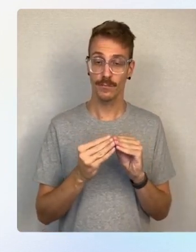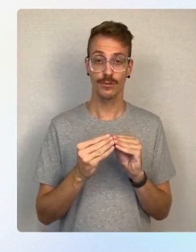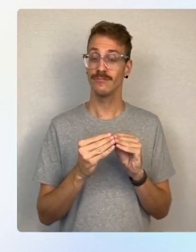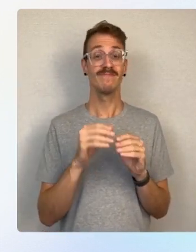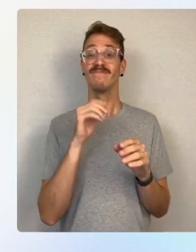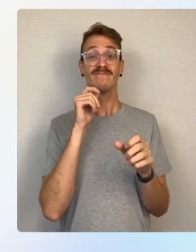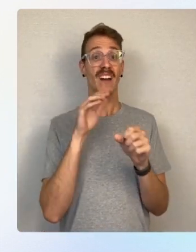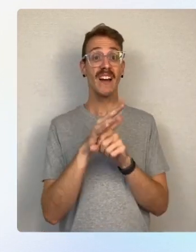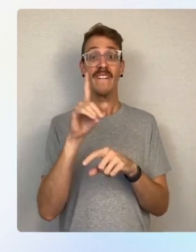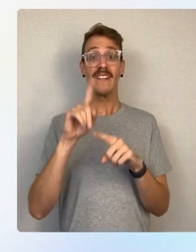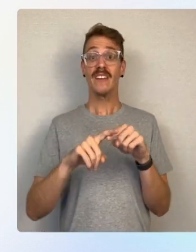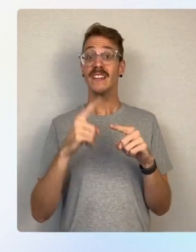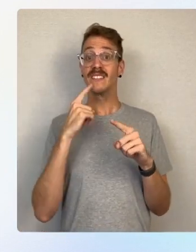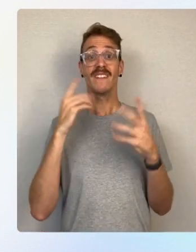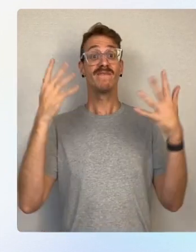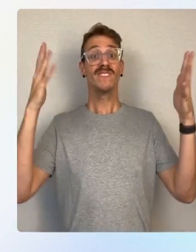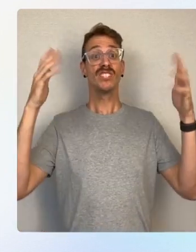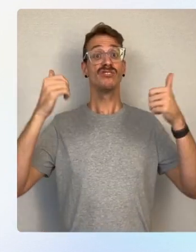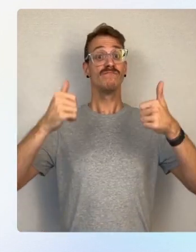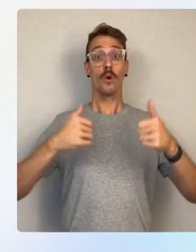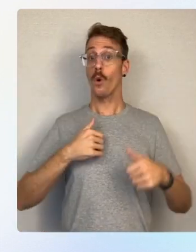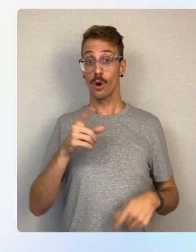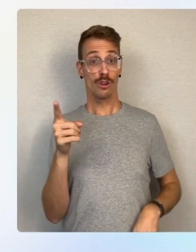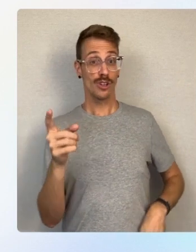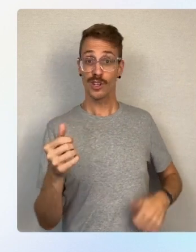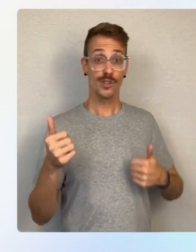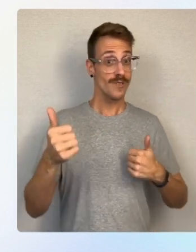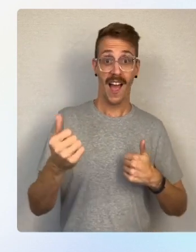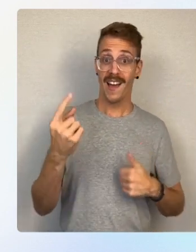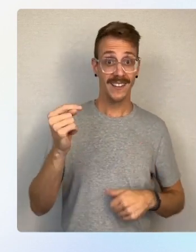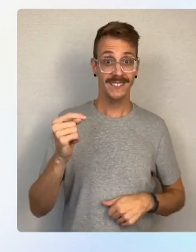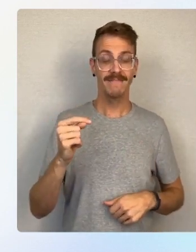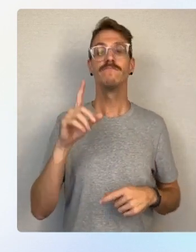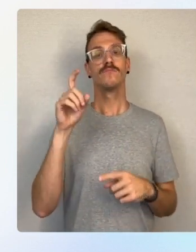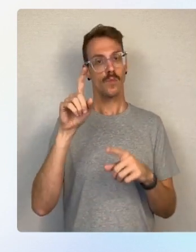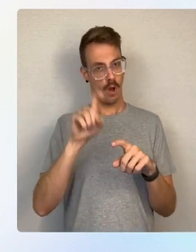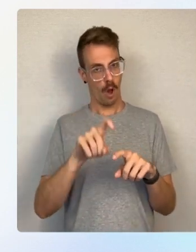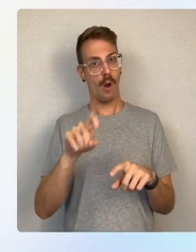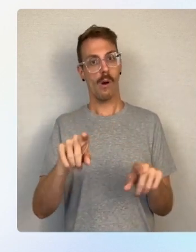It's not enough to say that the order is complete or you've got it.